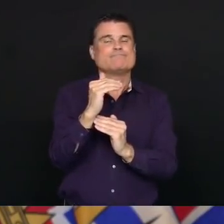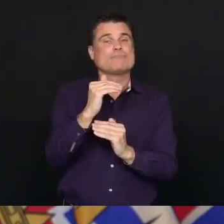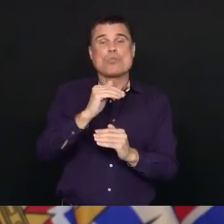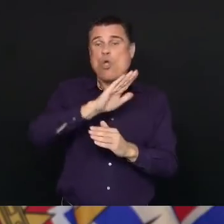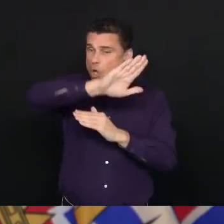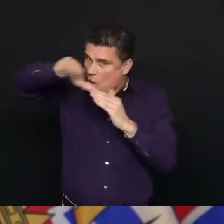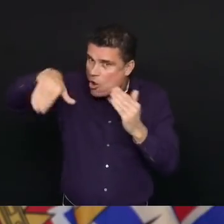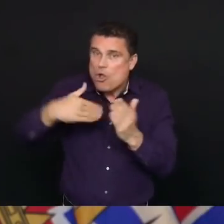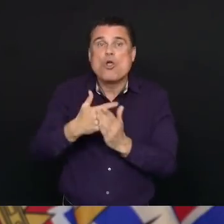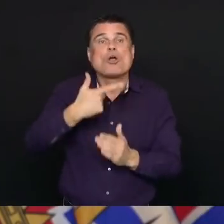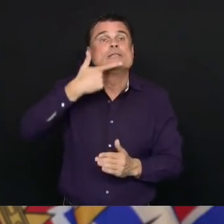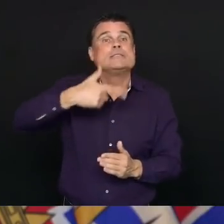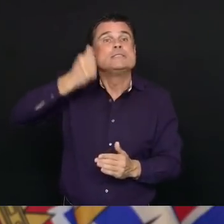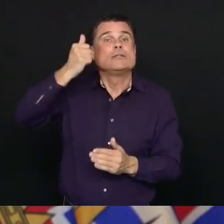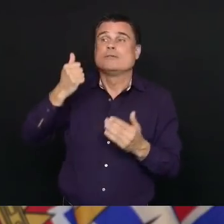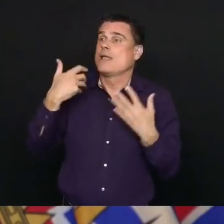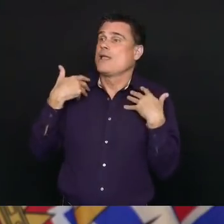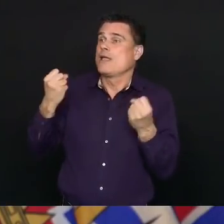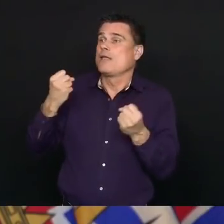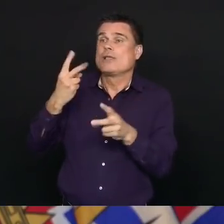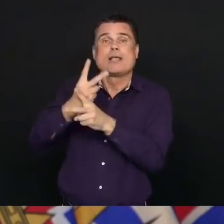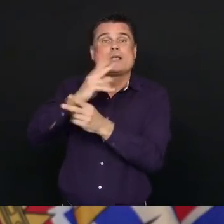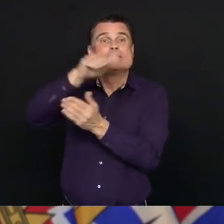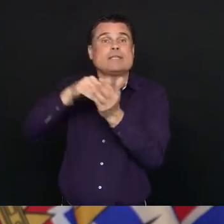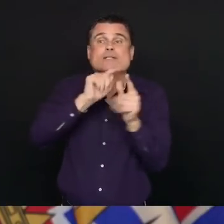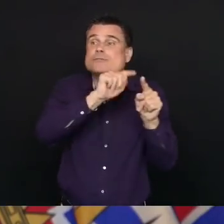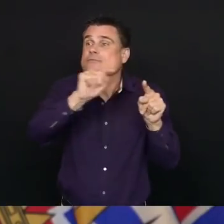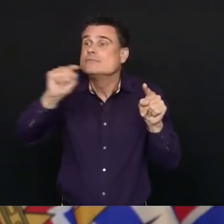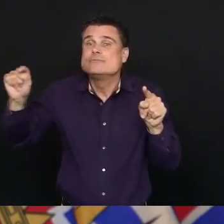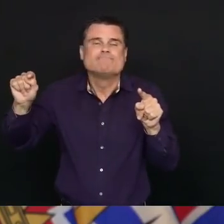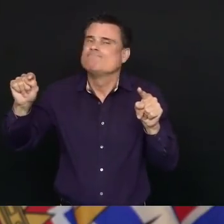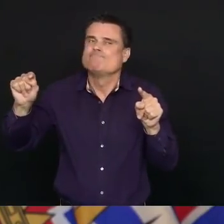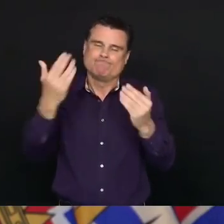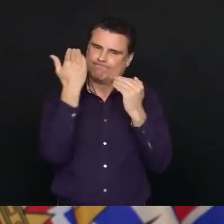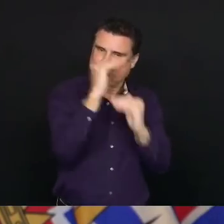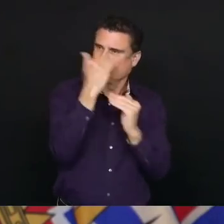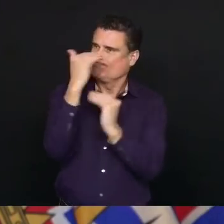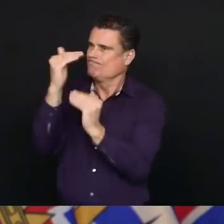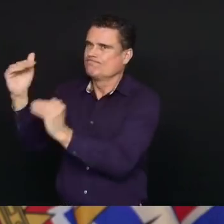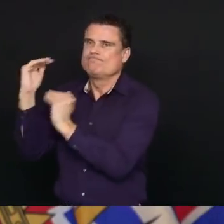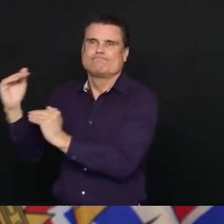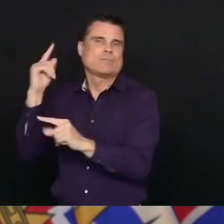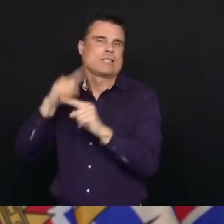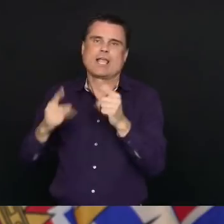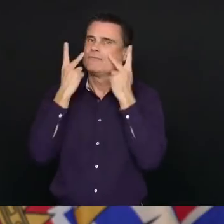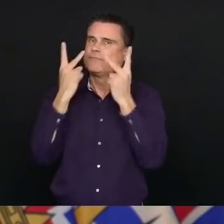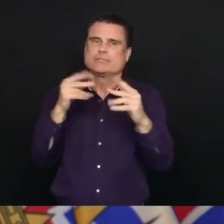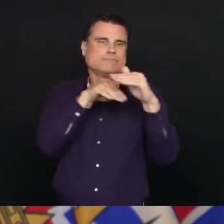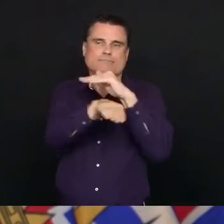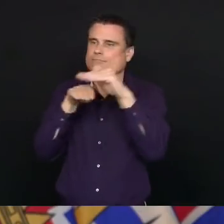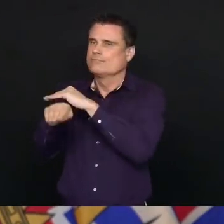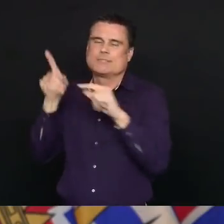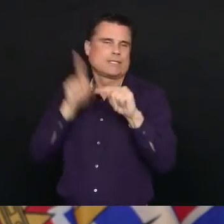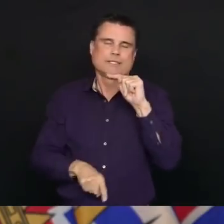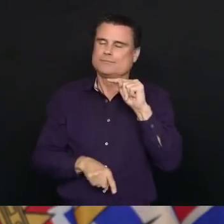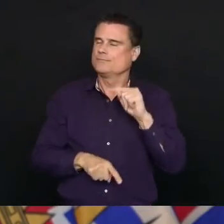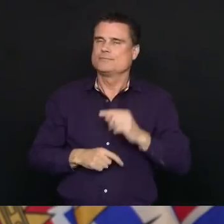long-term care right now across the province because of the pandemic. Next questions from Mohammed of the daily news. Good afternoon with the orders against